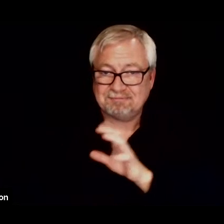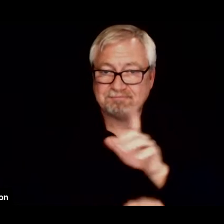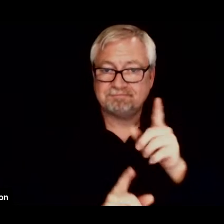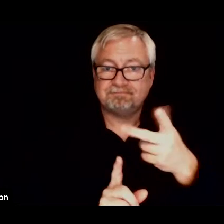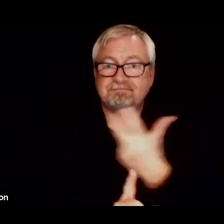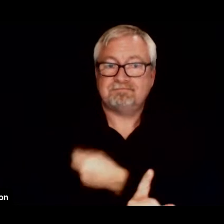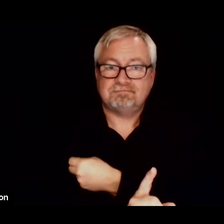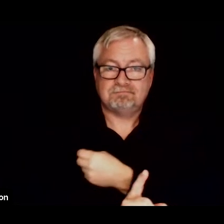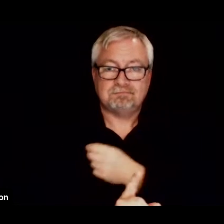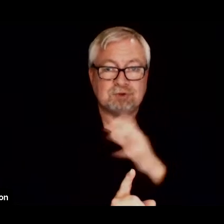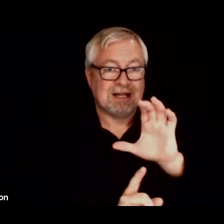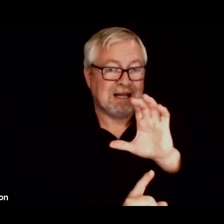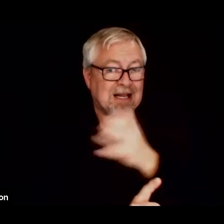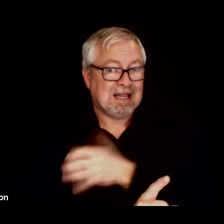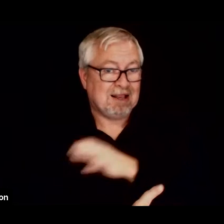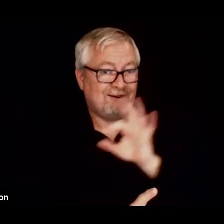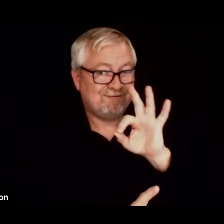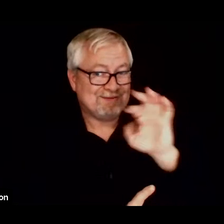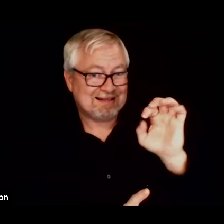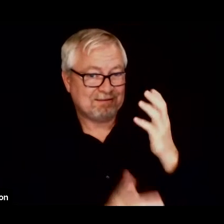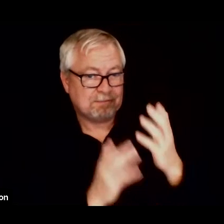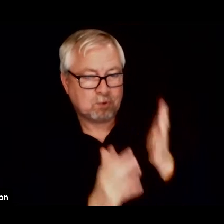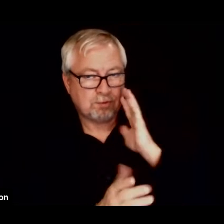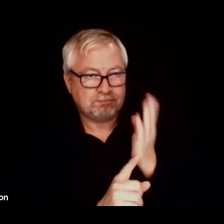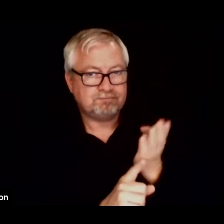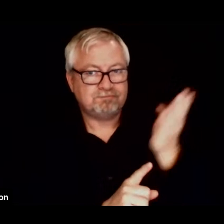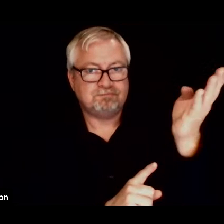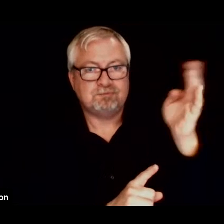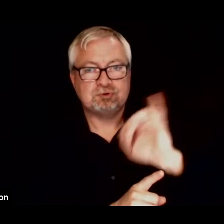leaders say they're also waiting for more guidance from the fda before giving a recommendation for